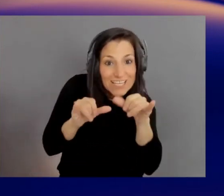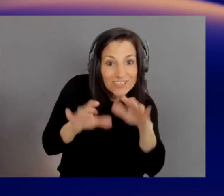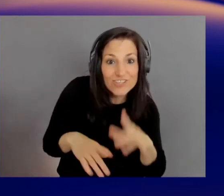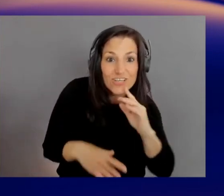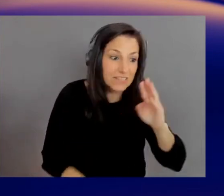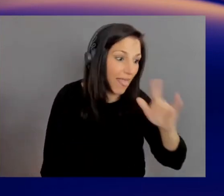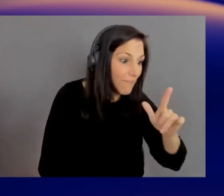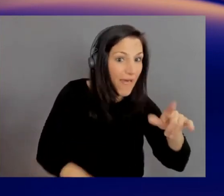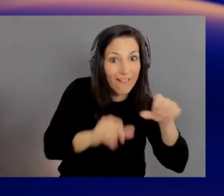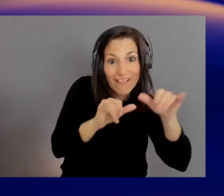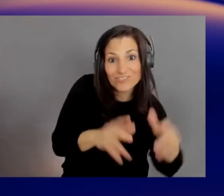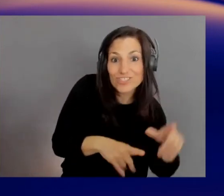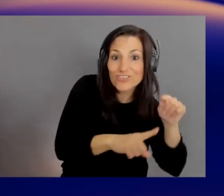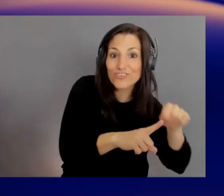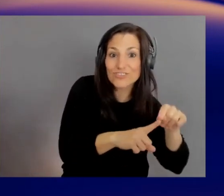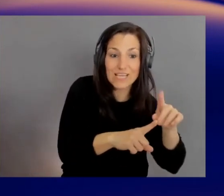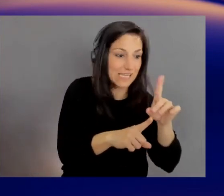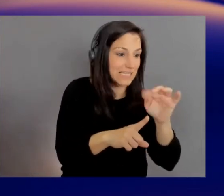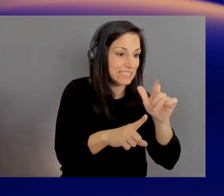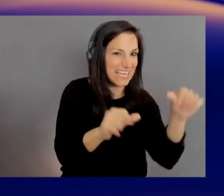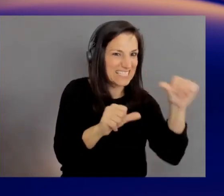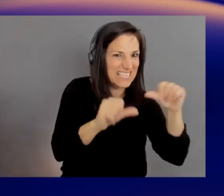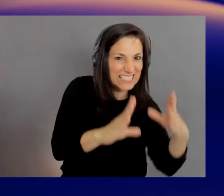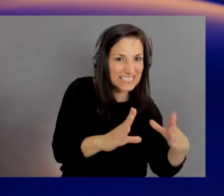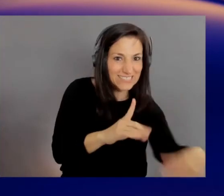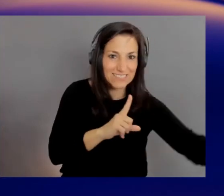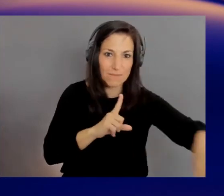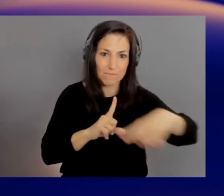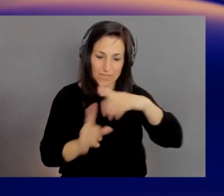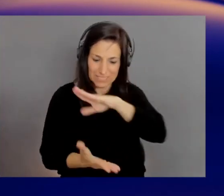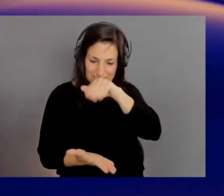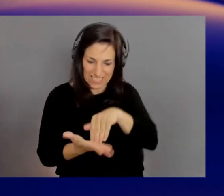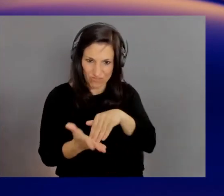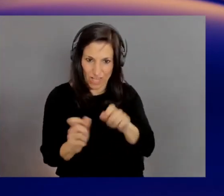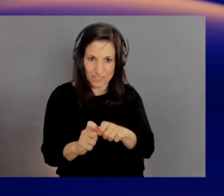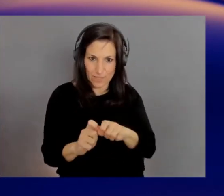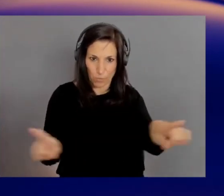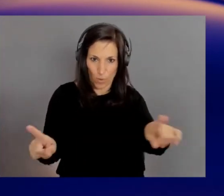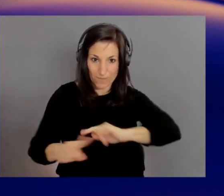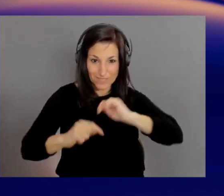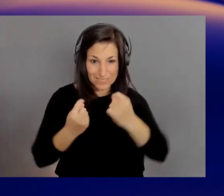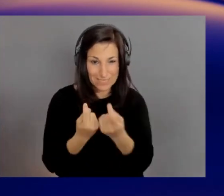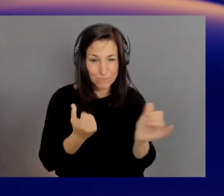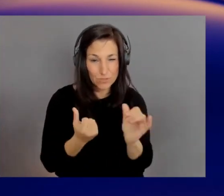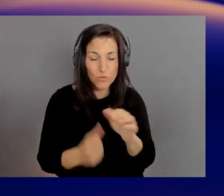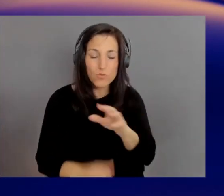And then oftentimes you have a centralized deployment team too. So I think ML Ops is still relatively